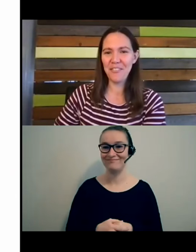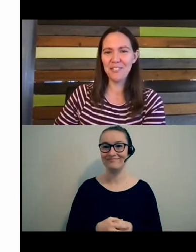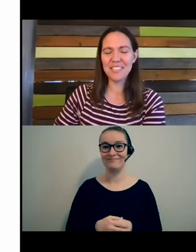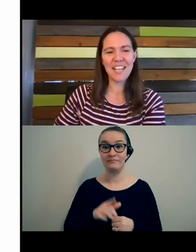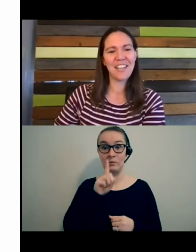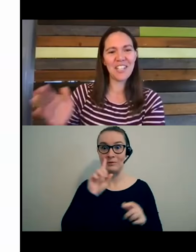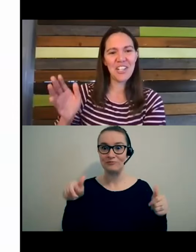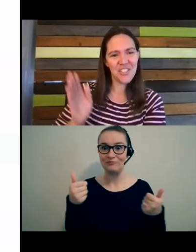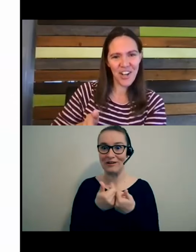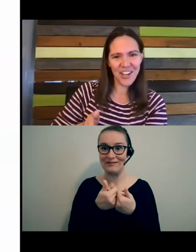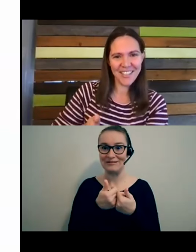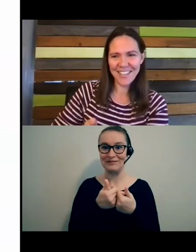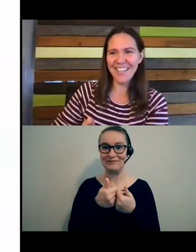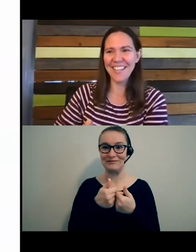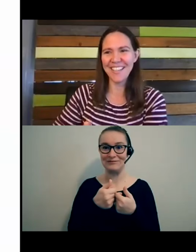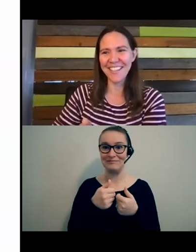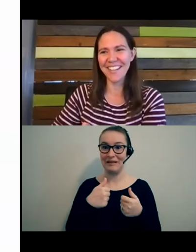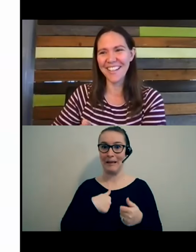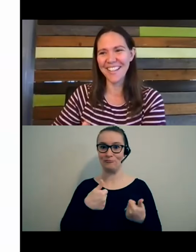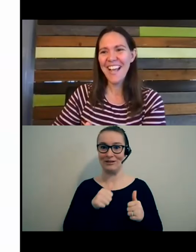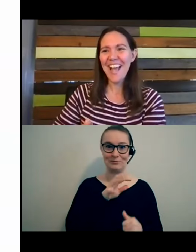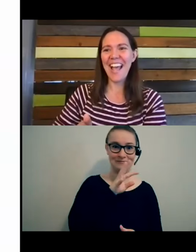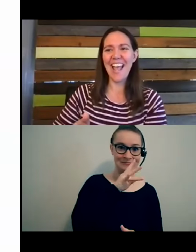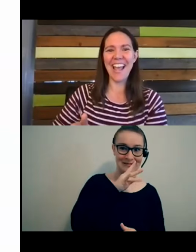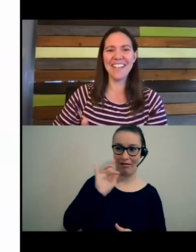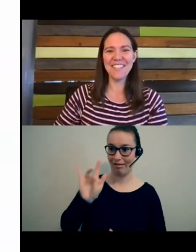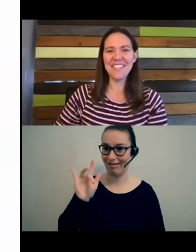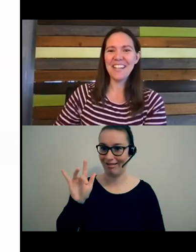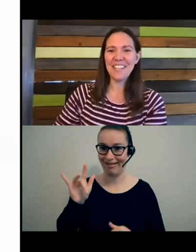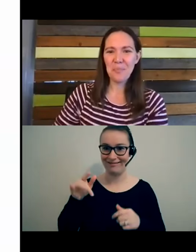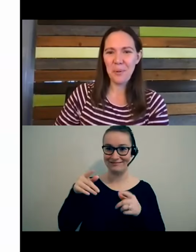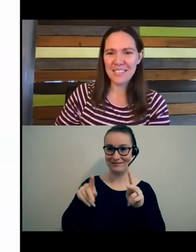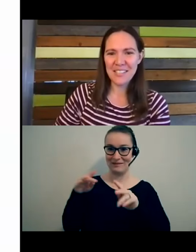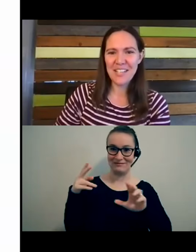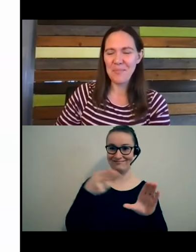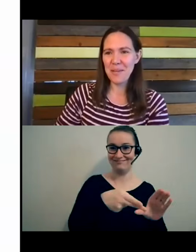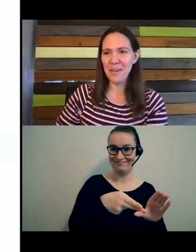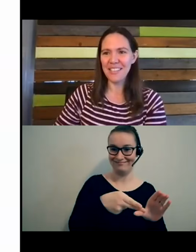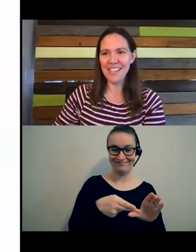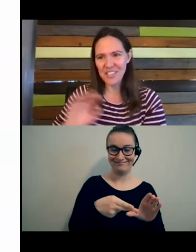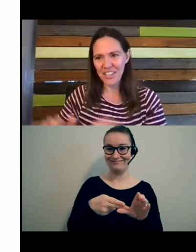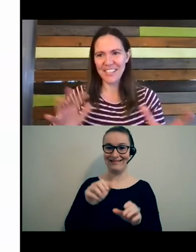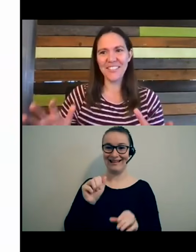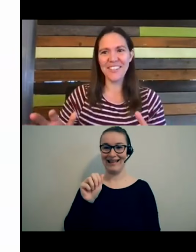talking and pressing the admit button and checking everything,